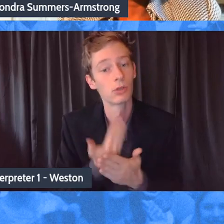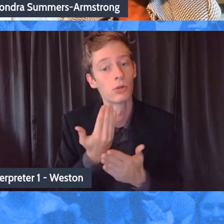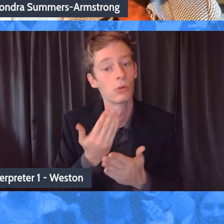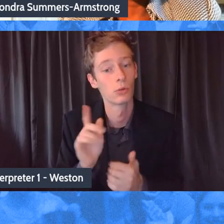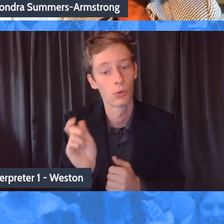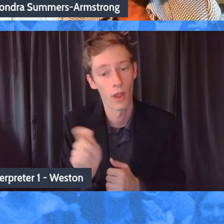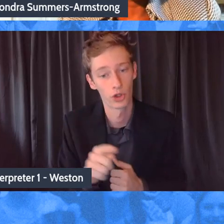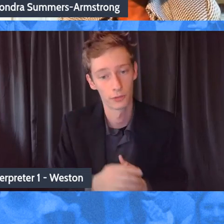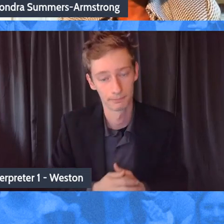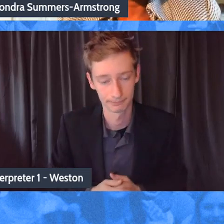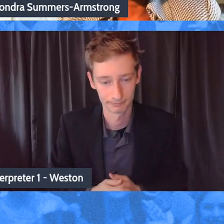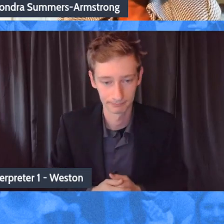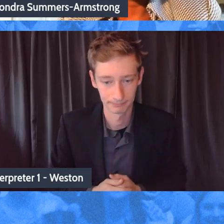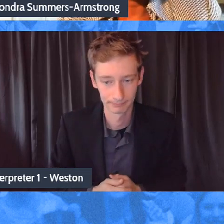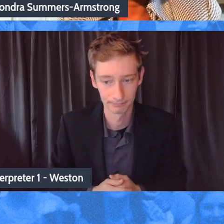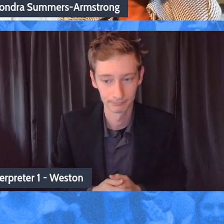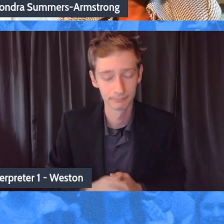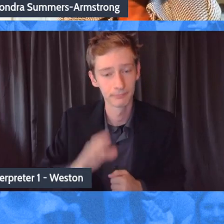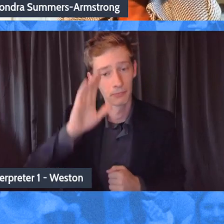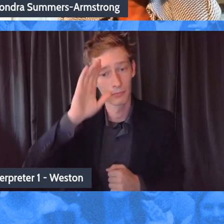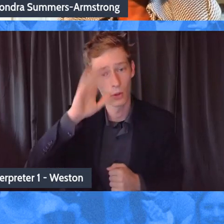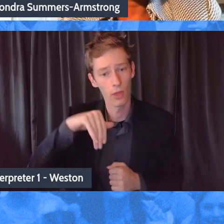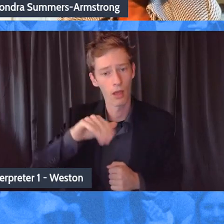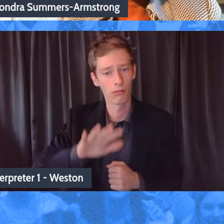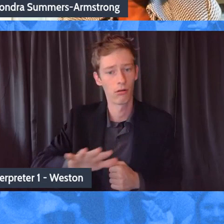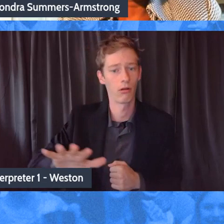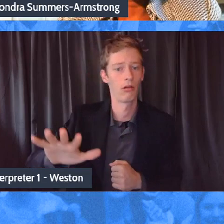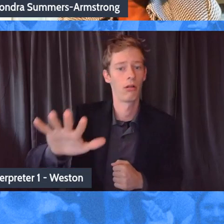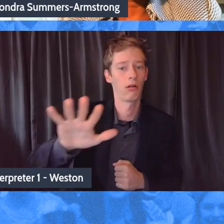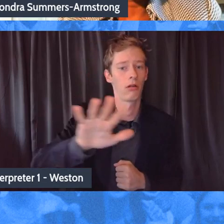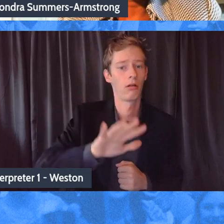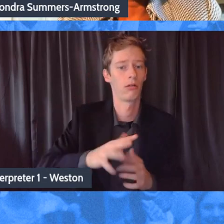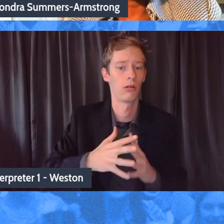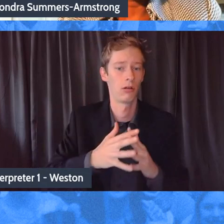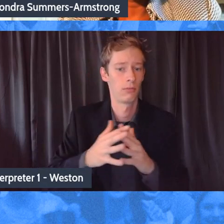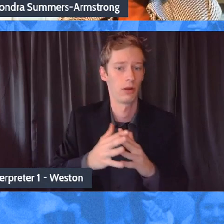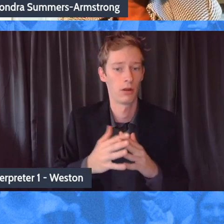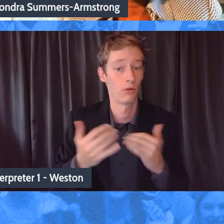we know that across the country, reproductive rights are at stake.